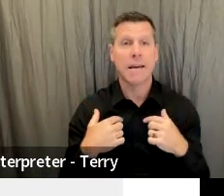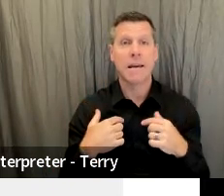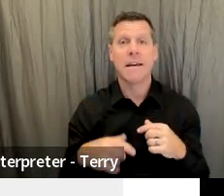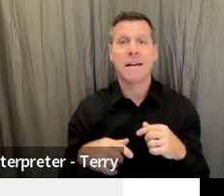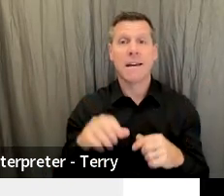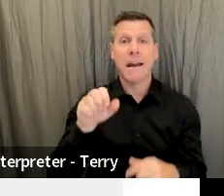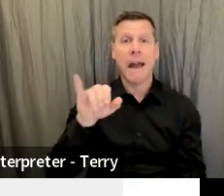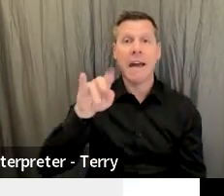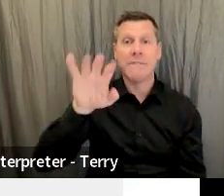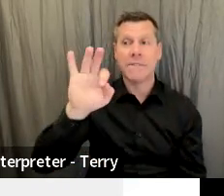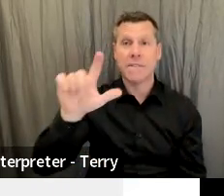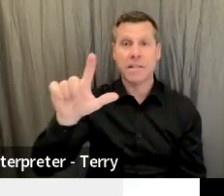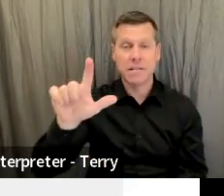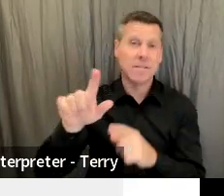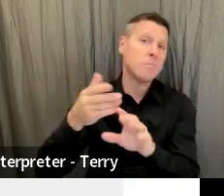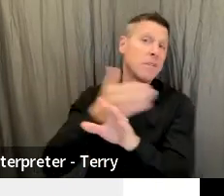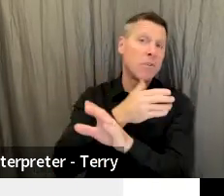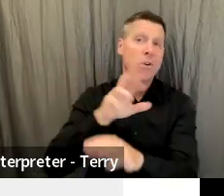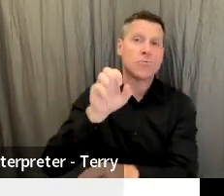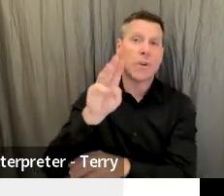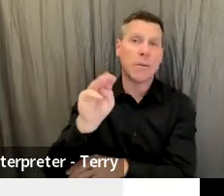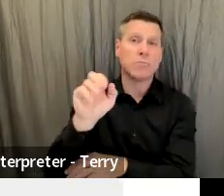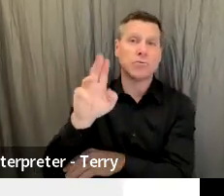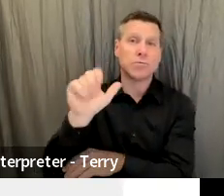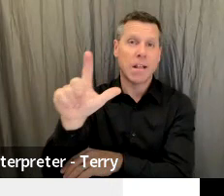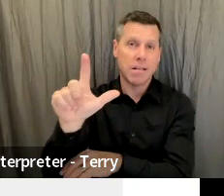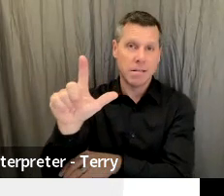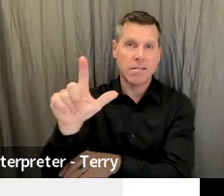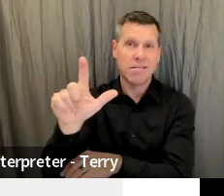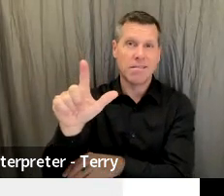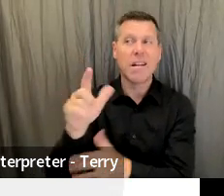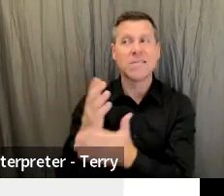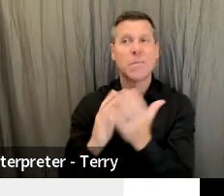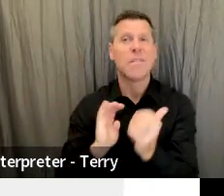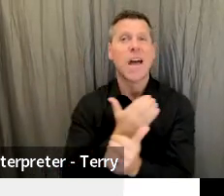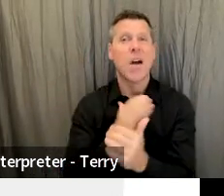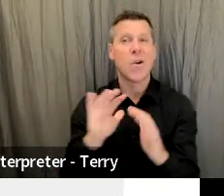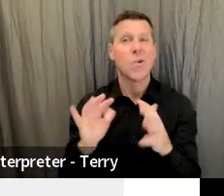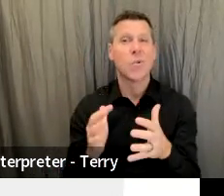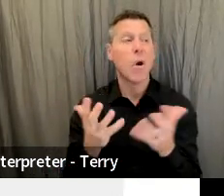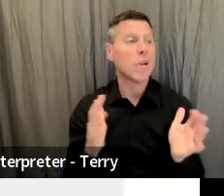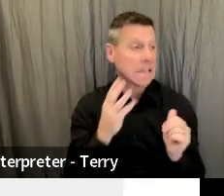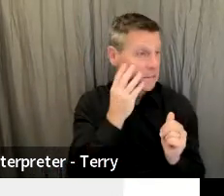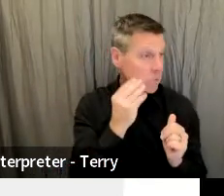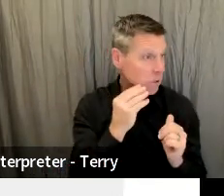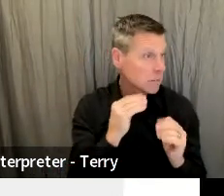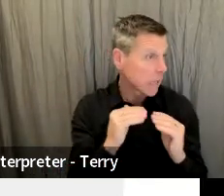and since so many of the people in our group had had done the equity training, we wanted to be sure that we included